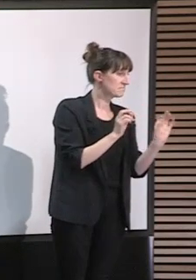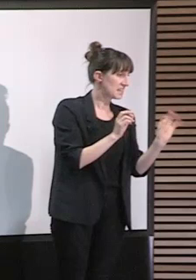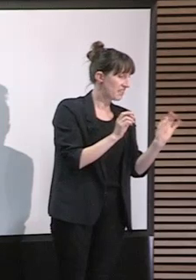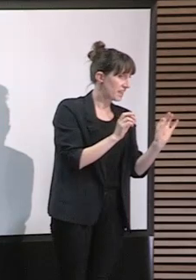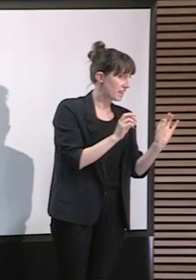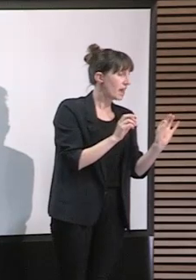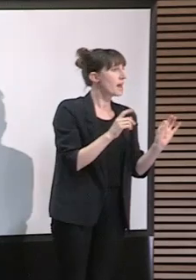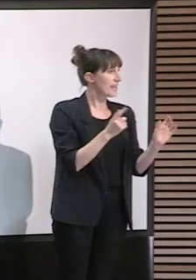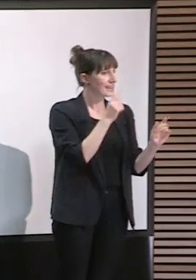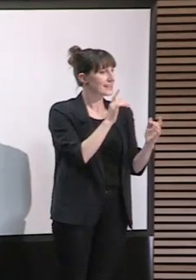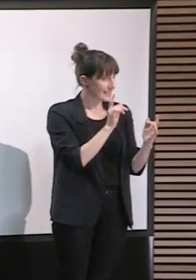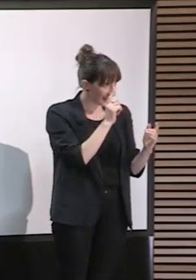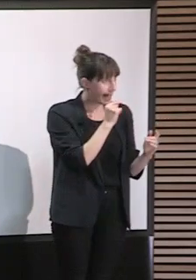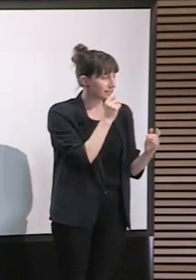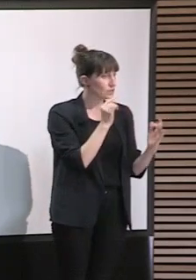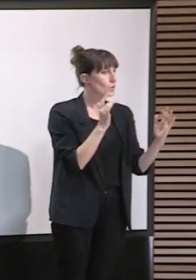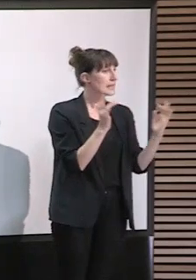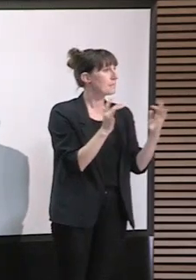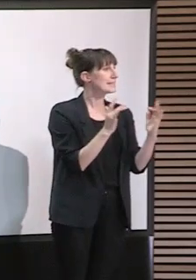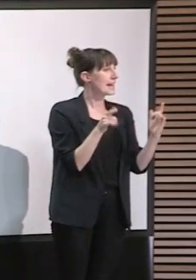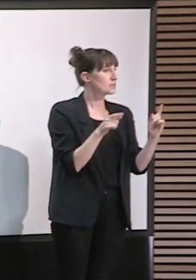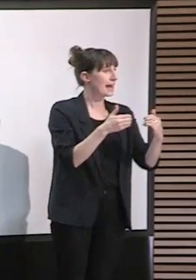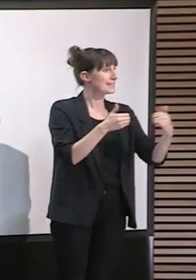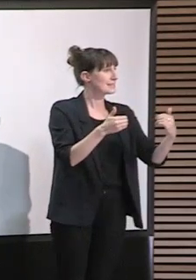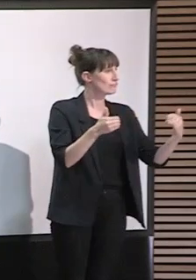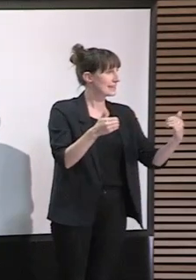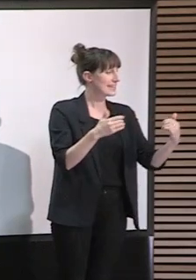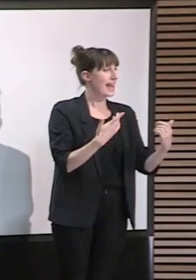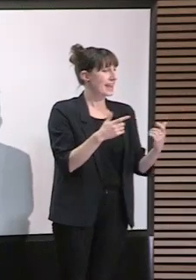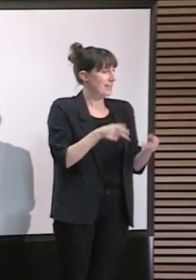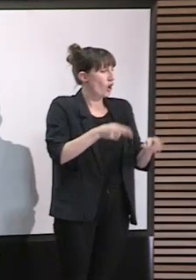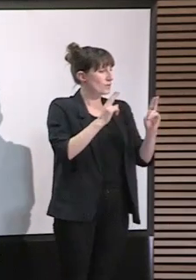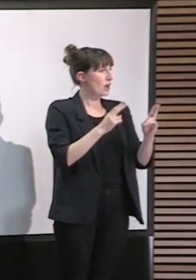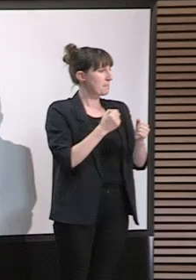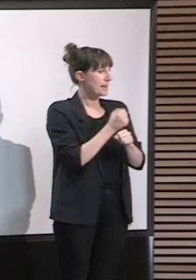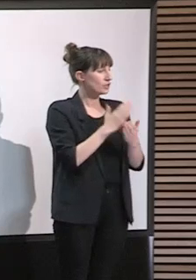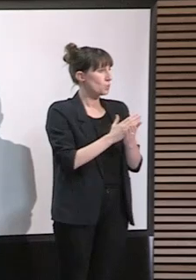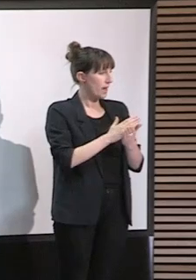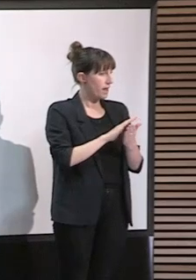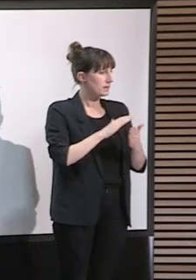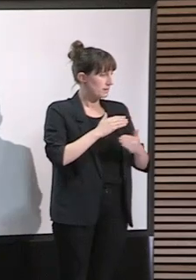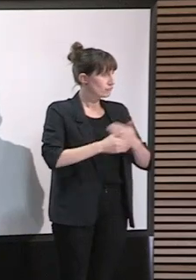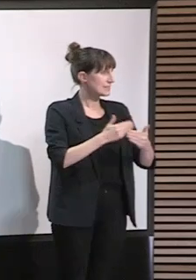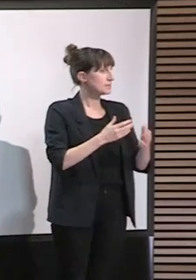those families to kind of be looked after separately but keep in close communication